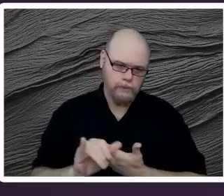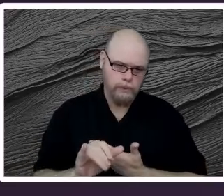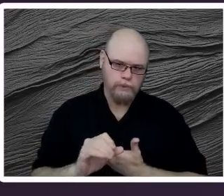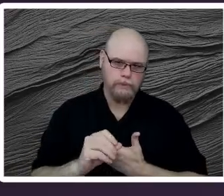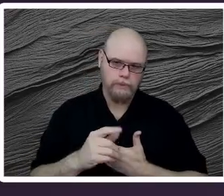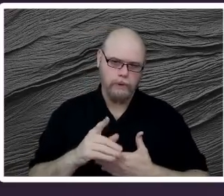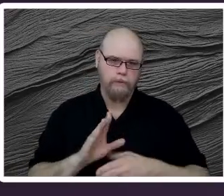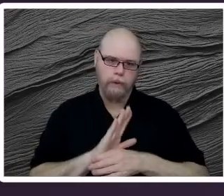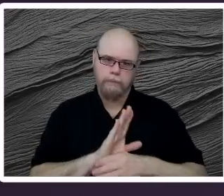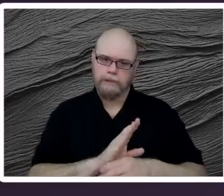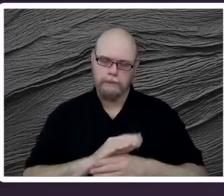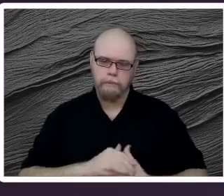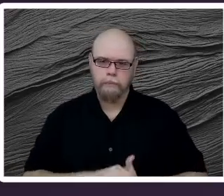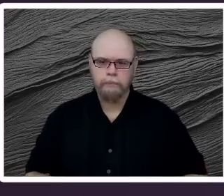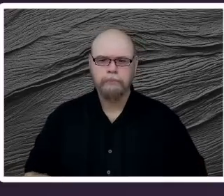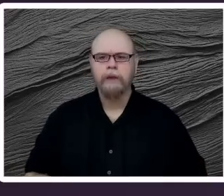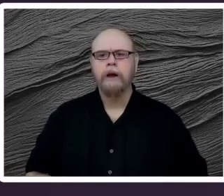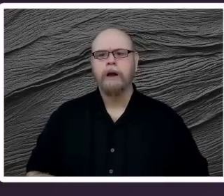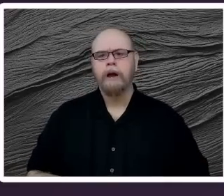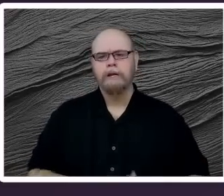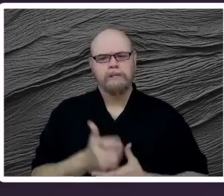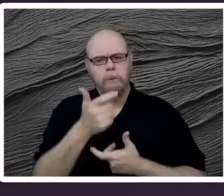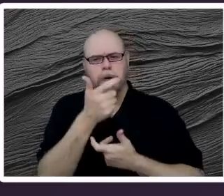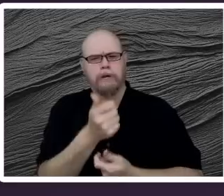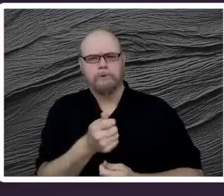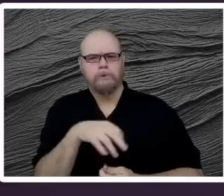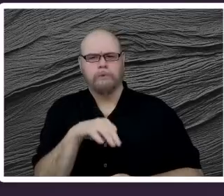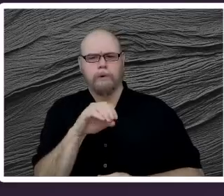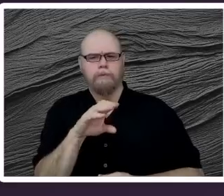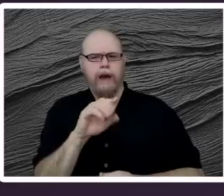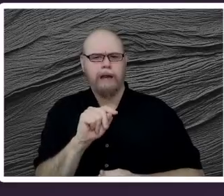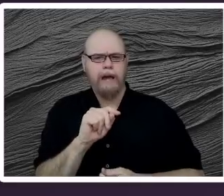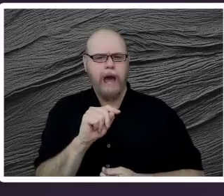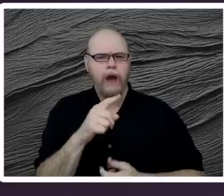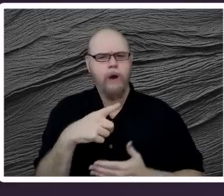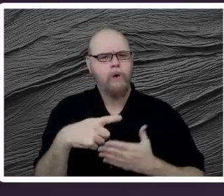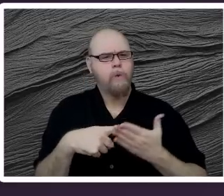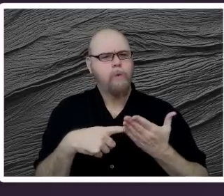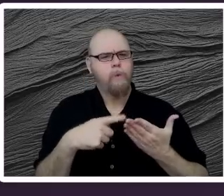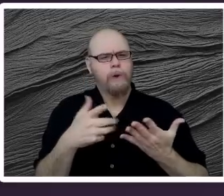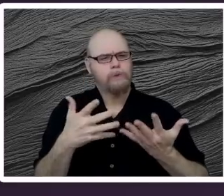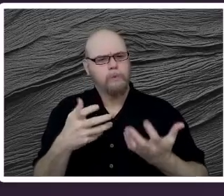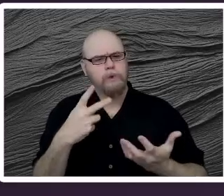we're interested in finding out what you're -- would like to see in our future poster exhibitions